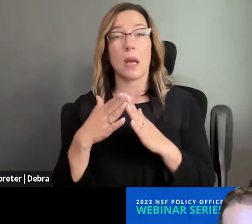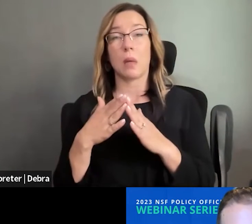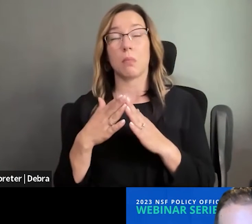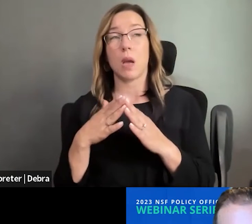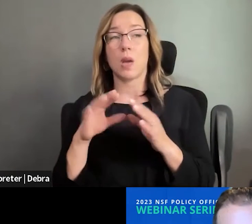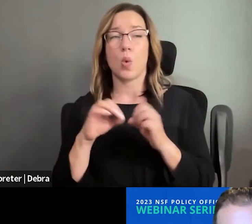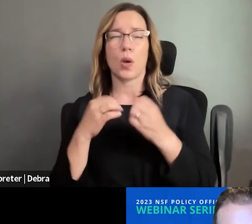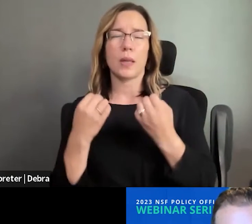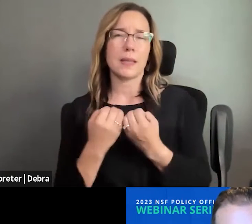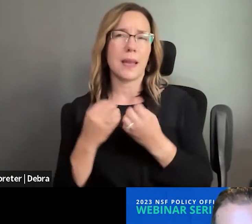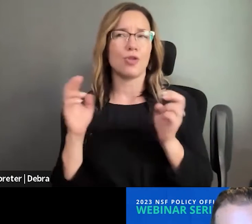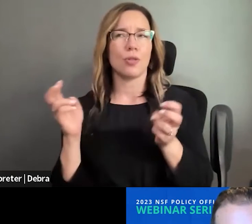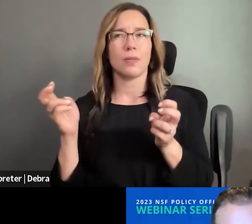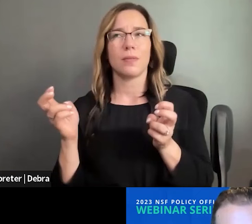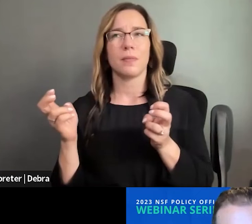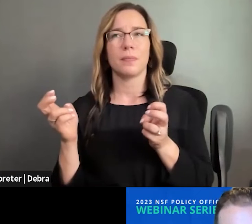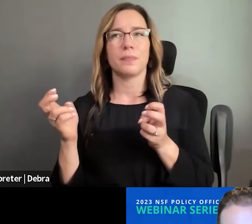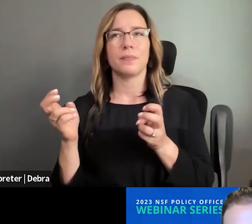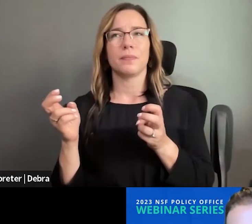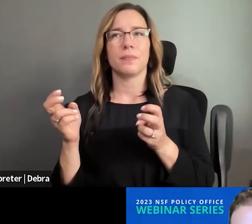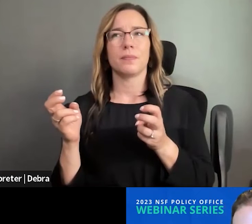When an organization that might have